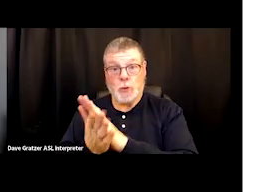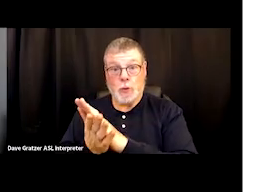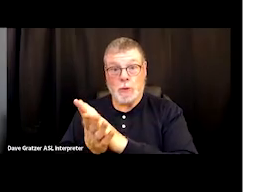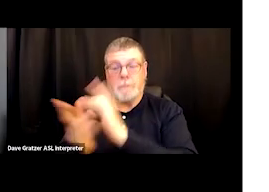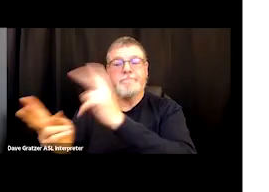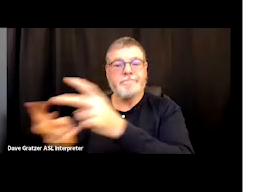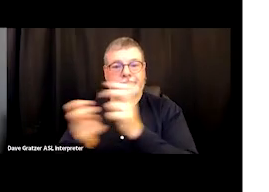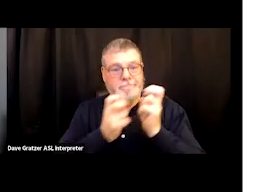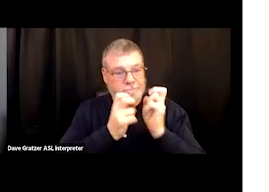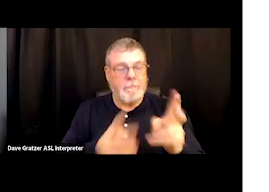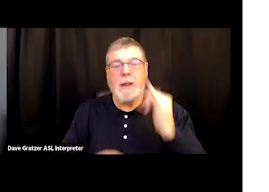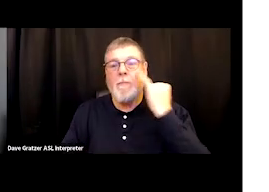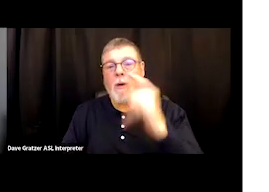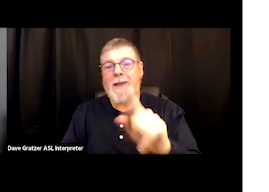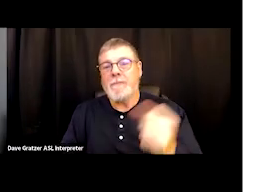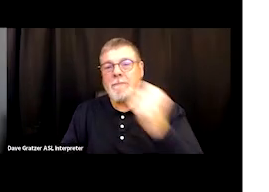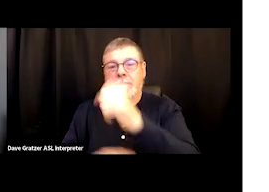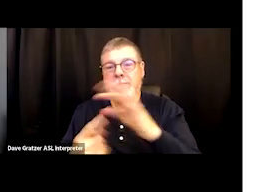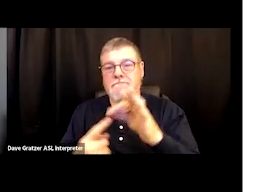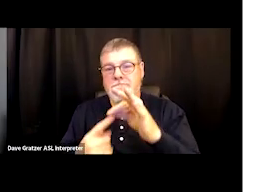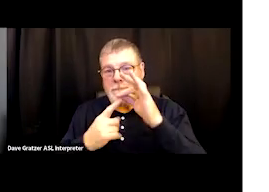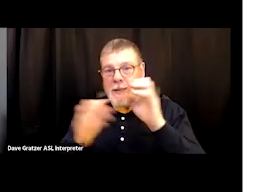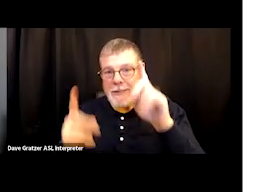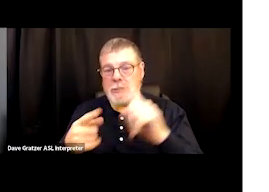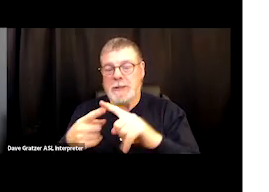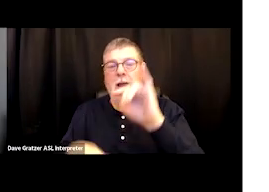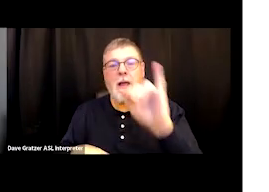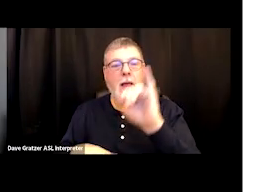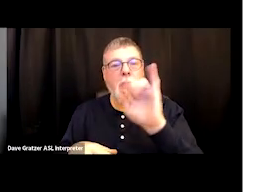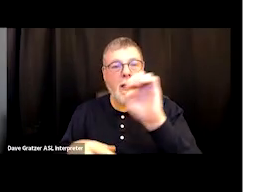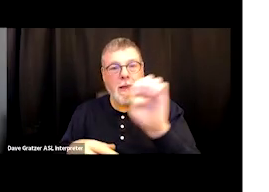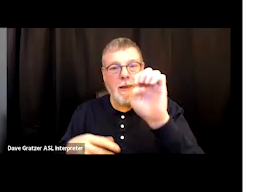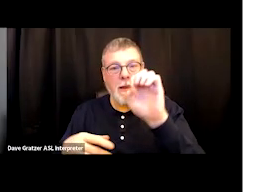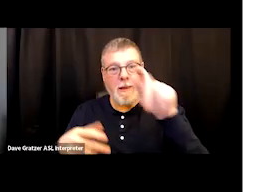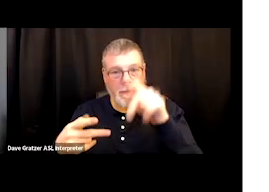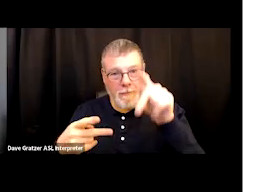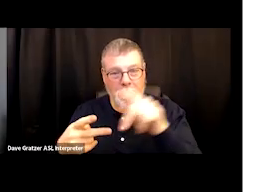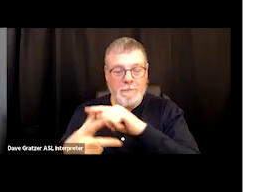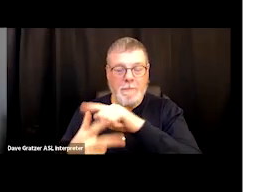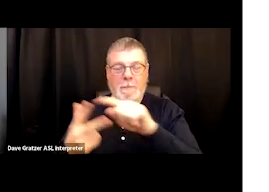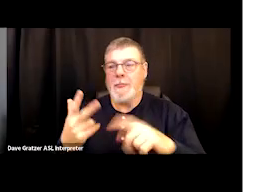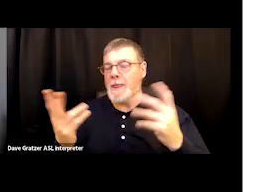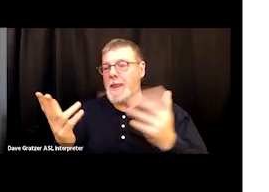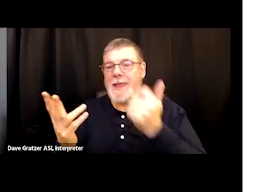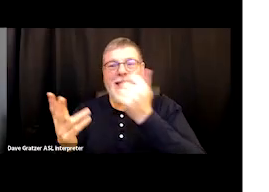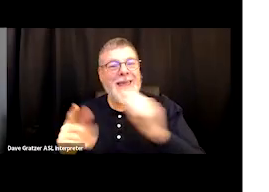like they received special education services, they had an IEP, any testing done while they were in school,